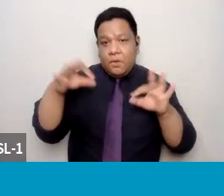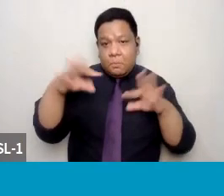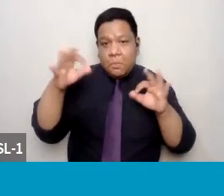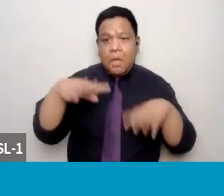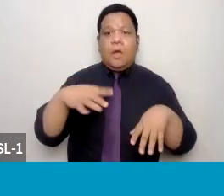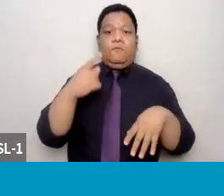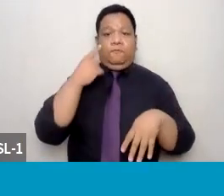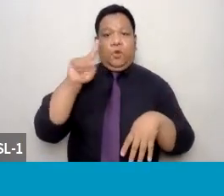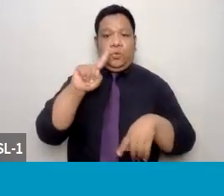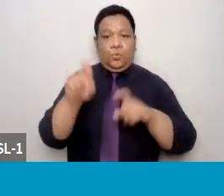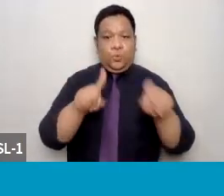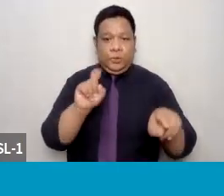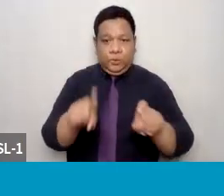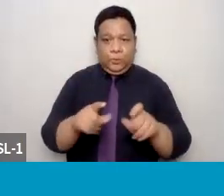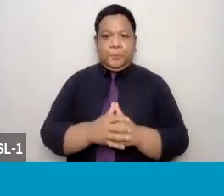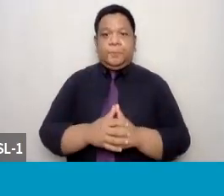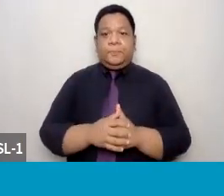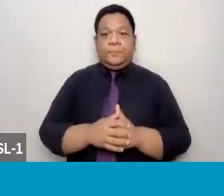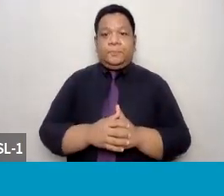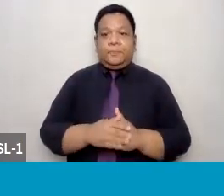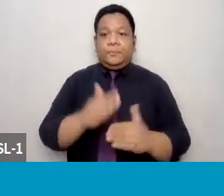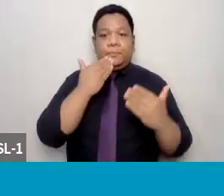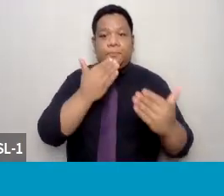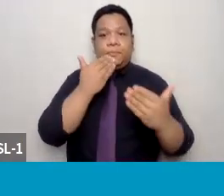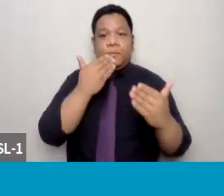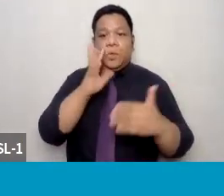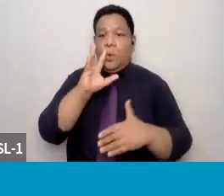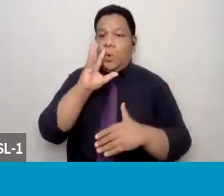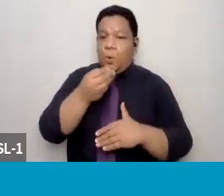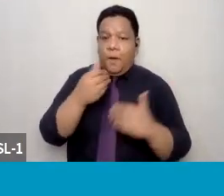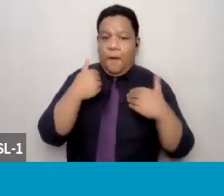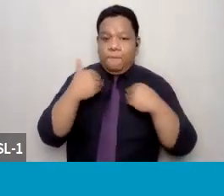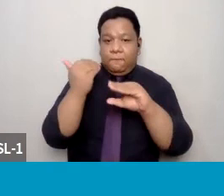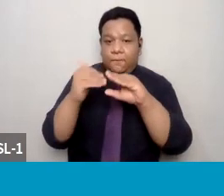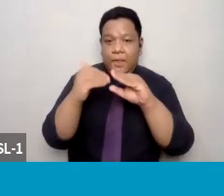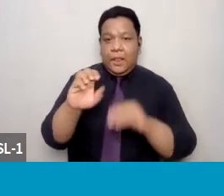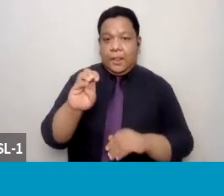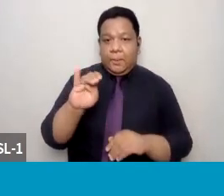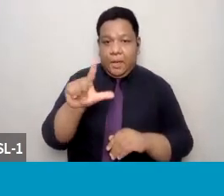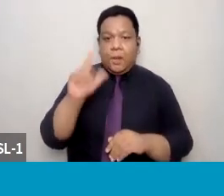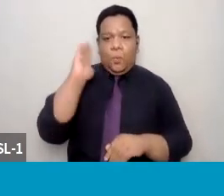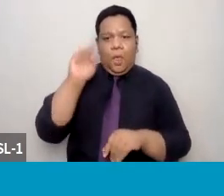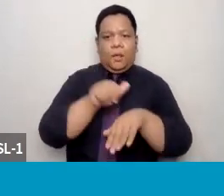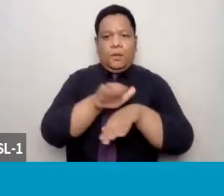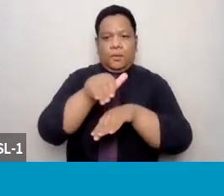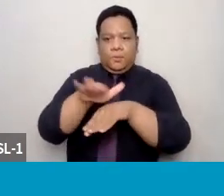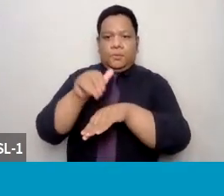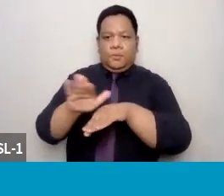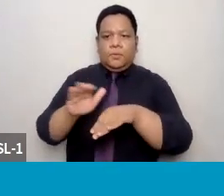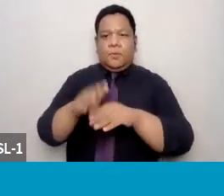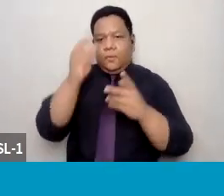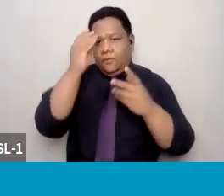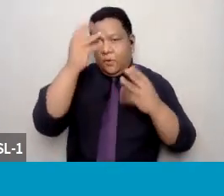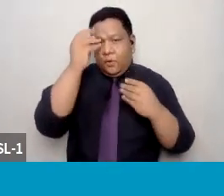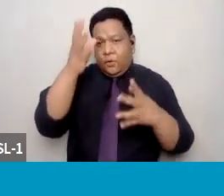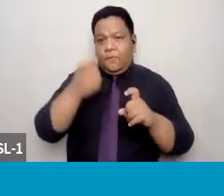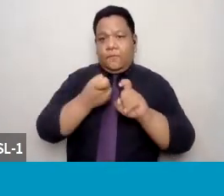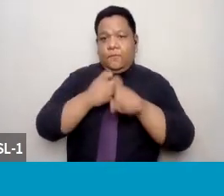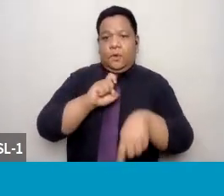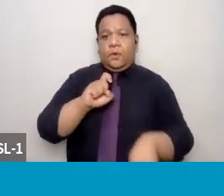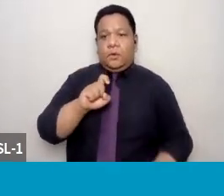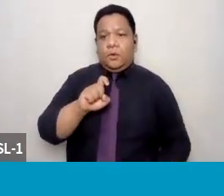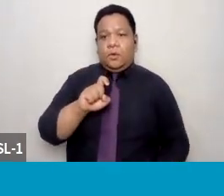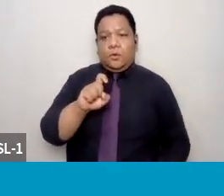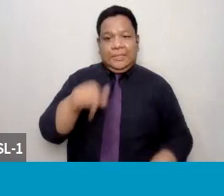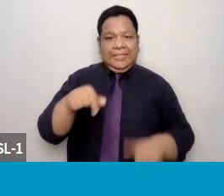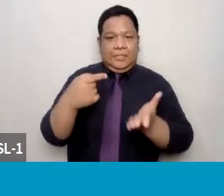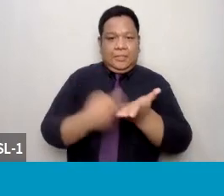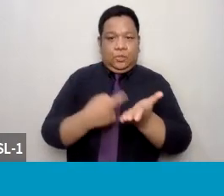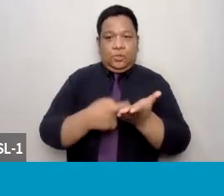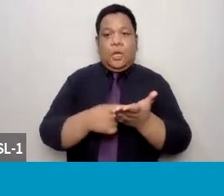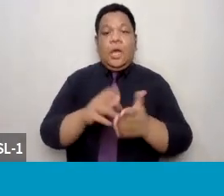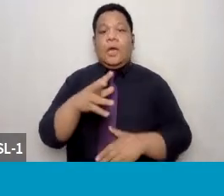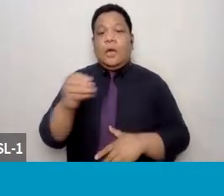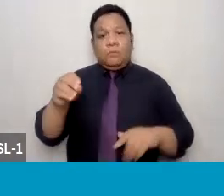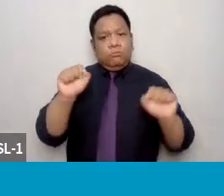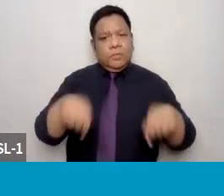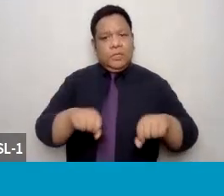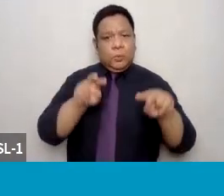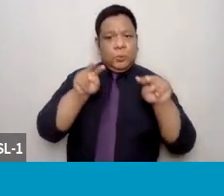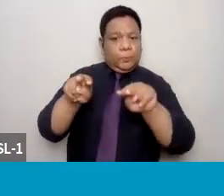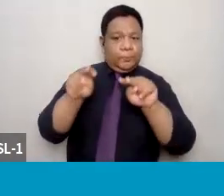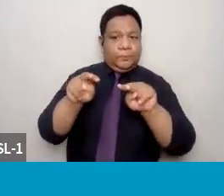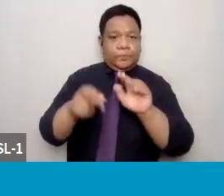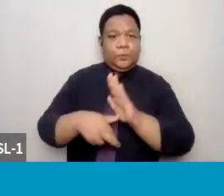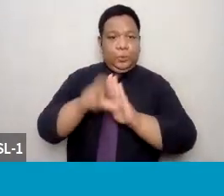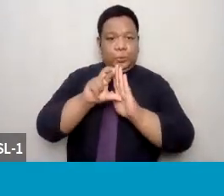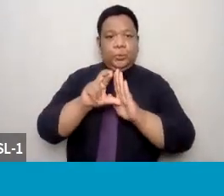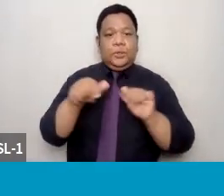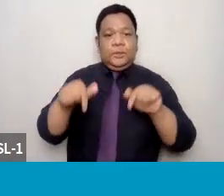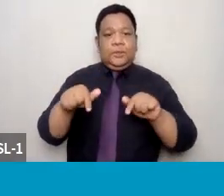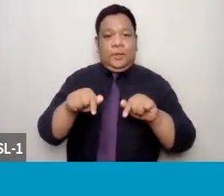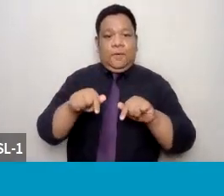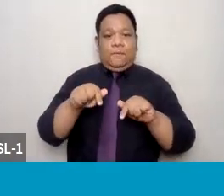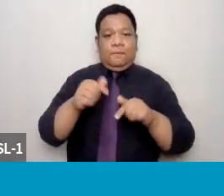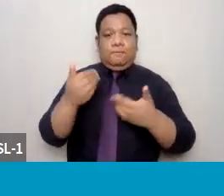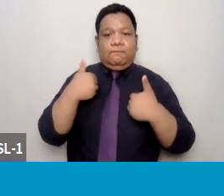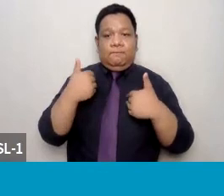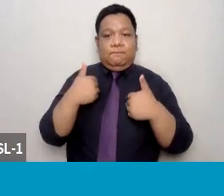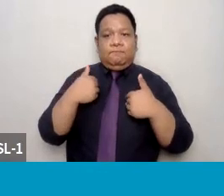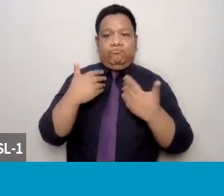And thank you to those who left their email addresses, we will send you information from this discussion and you can watch this video again on UNICEF’s Facebook Page.